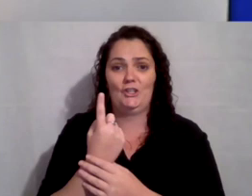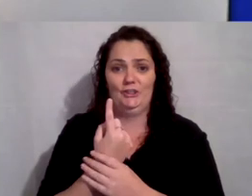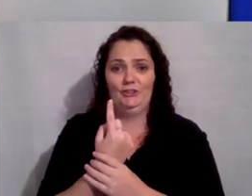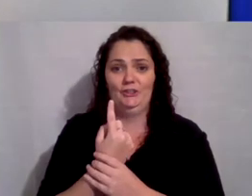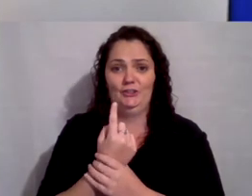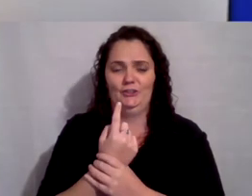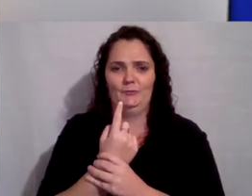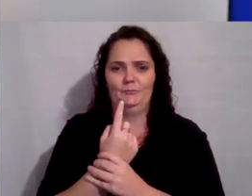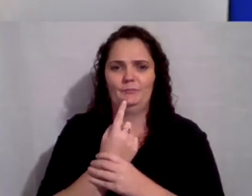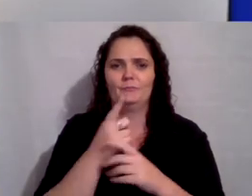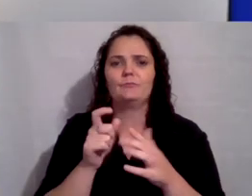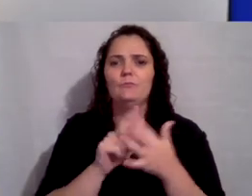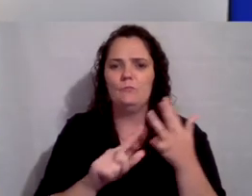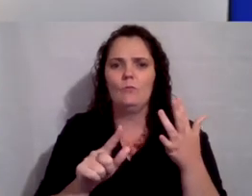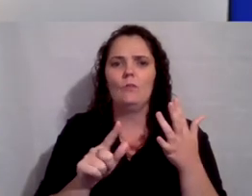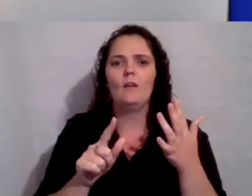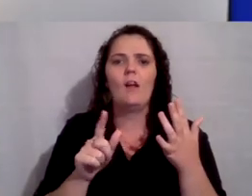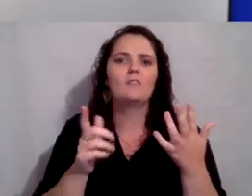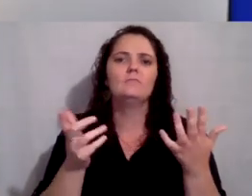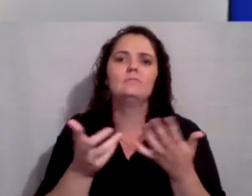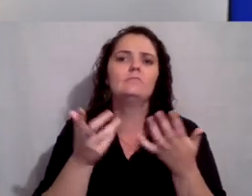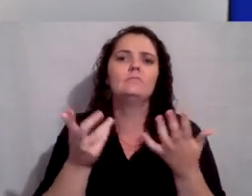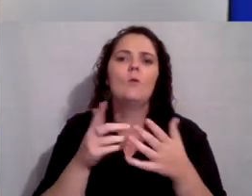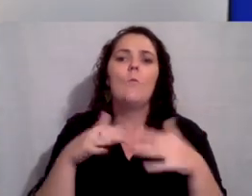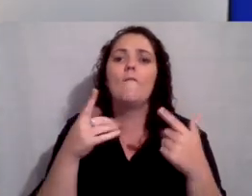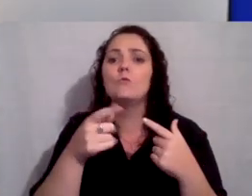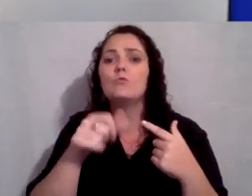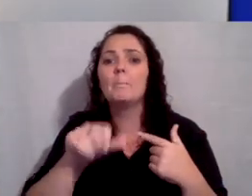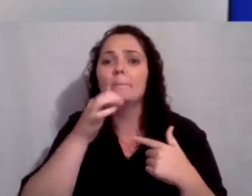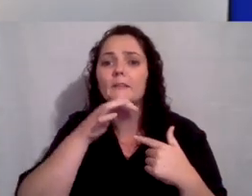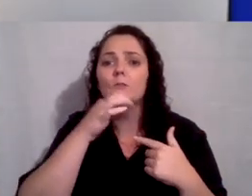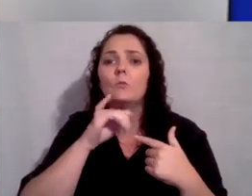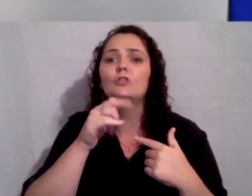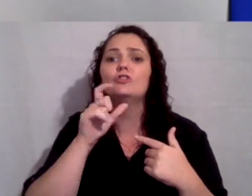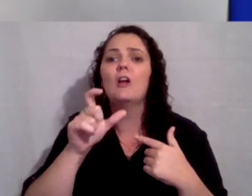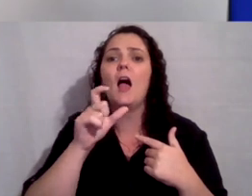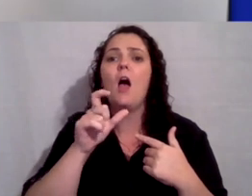is you're going to lay down a wash of your material whether it's the charcoal or the graphite.